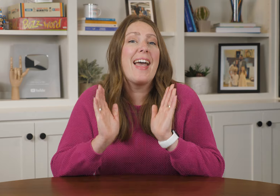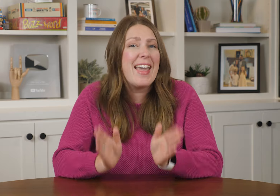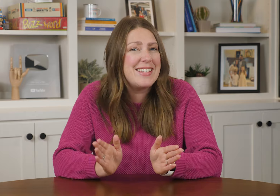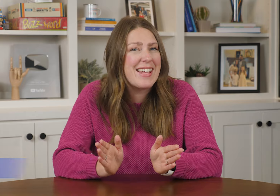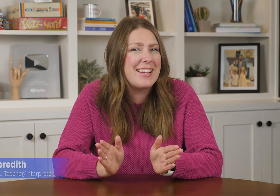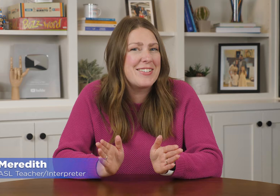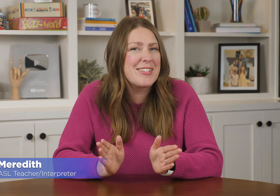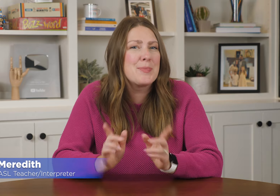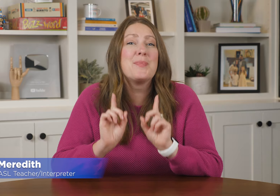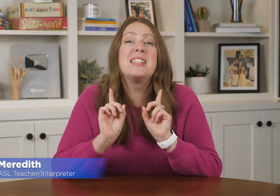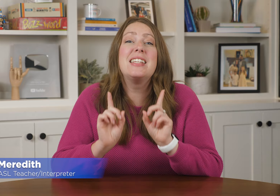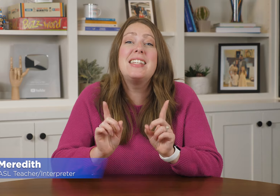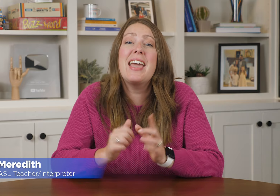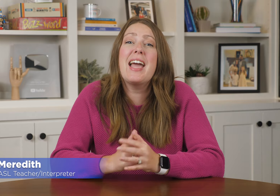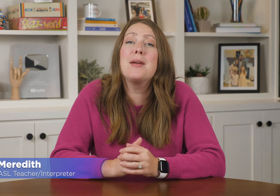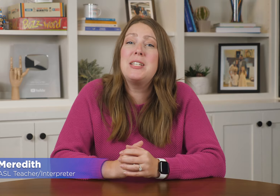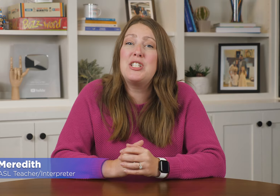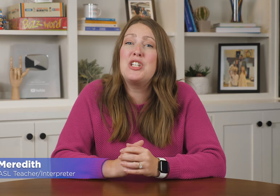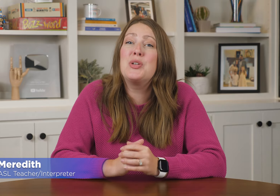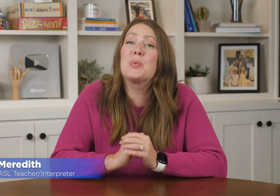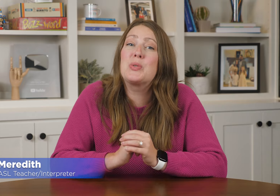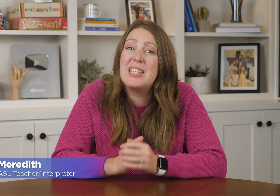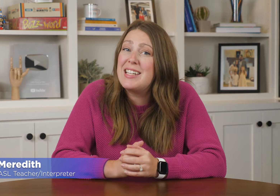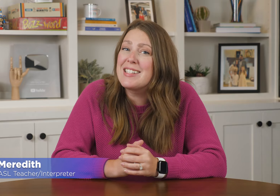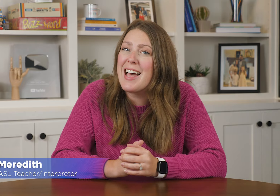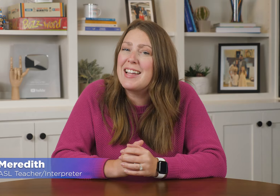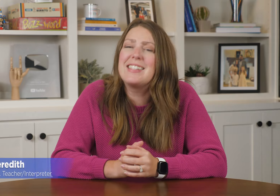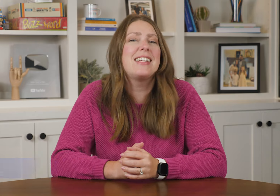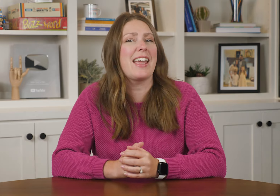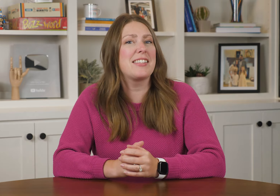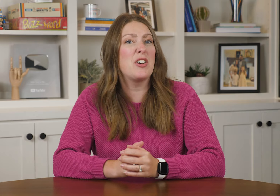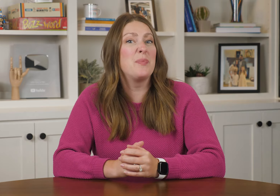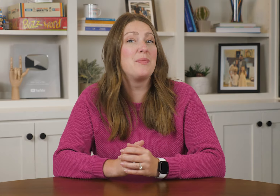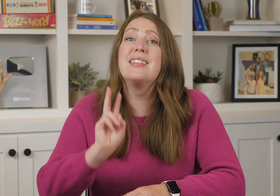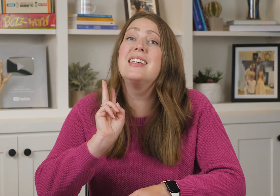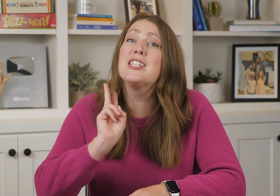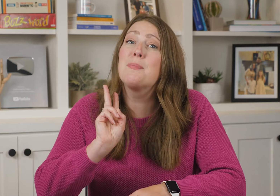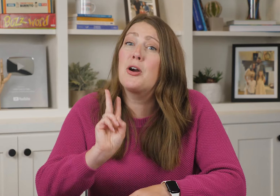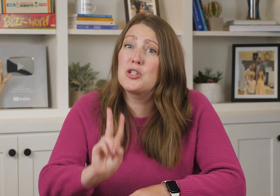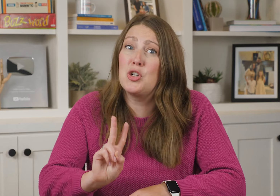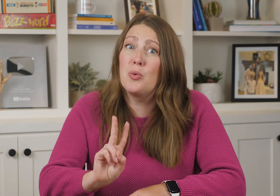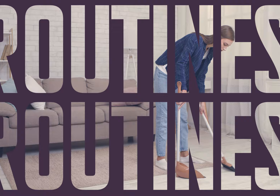Hey, signers. Today I'm teaching you routine signs in ASL. This is part two